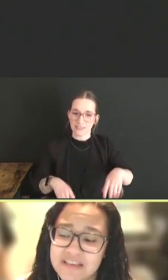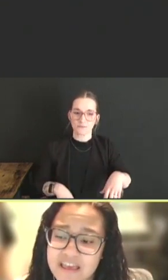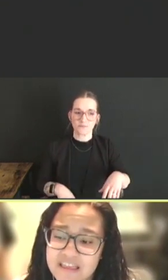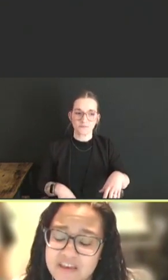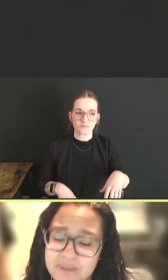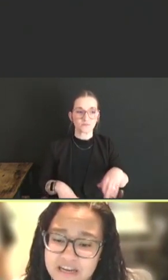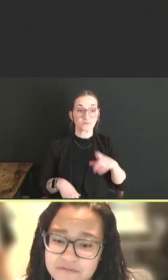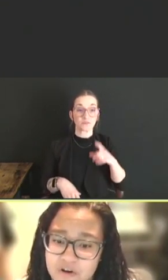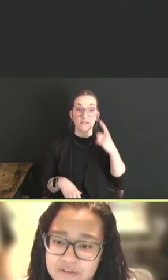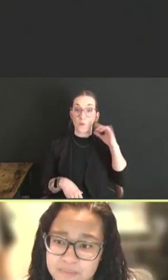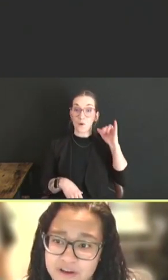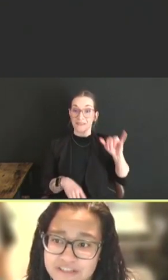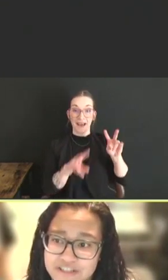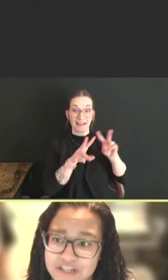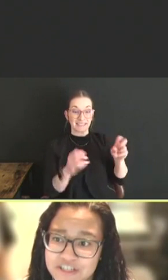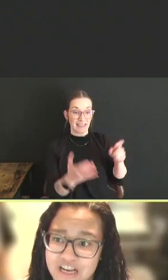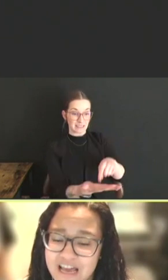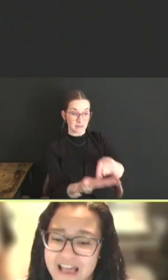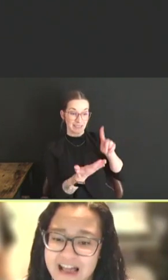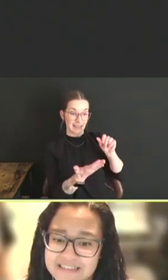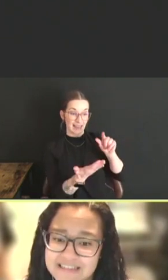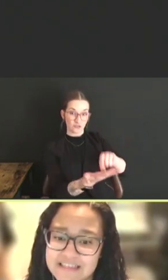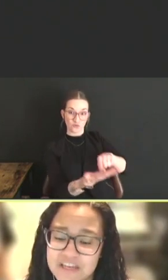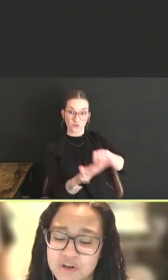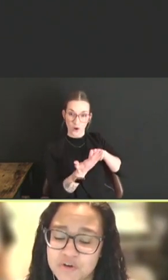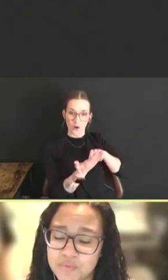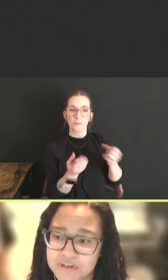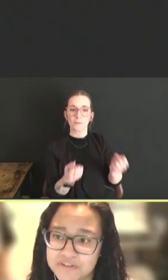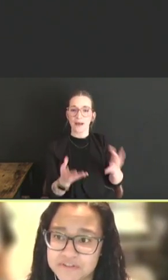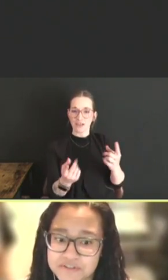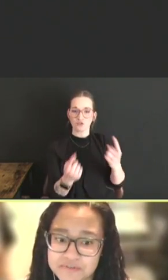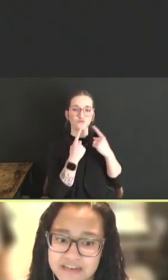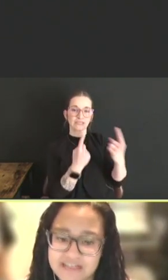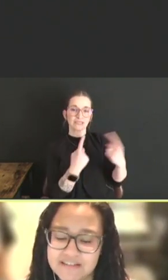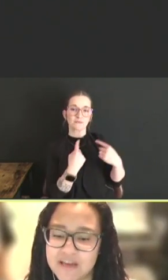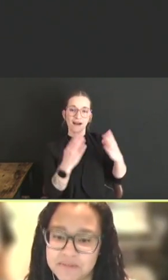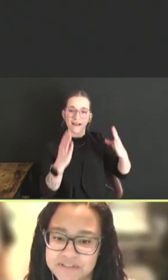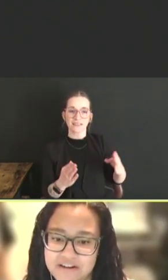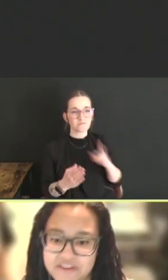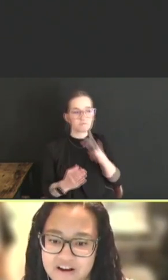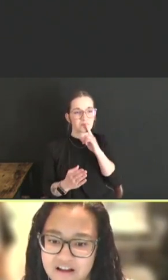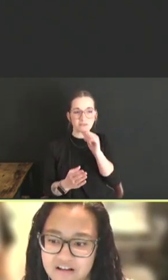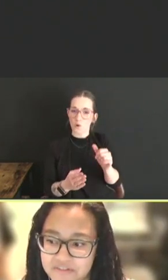that many of our respondents are not accessing critical screenings that protect their health,